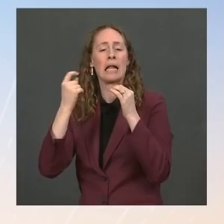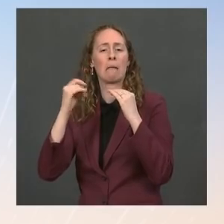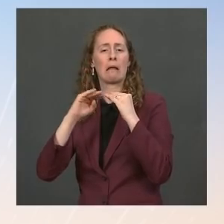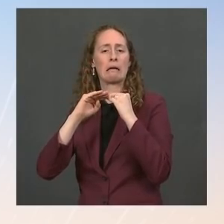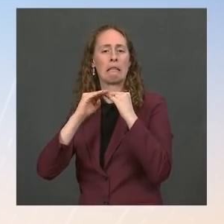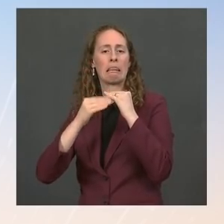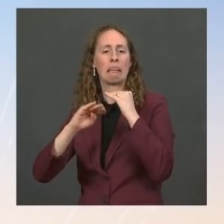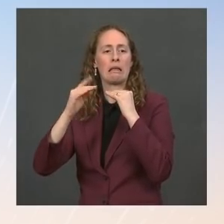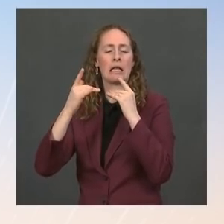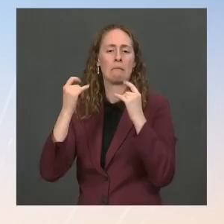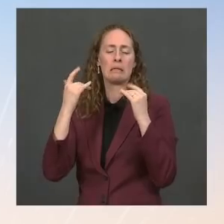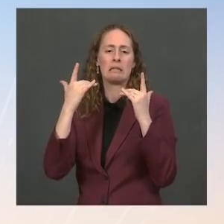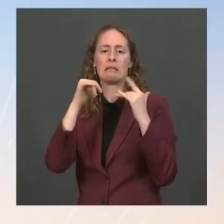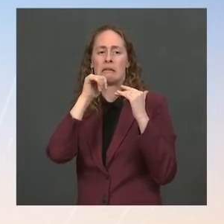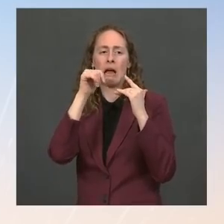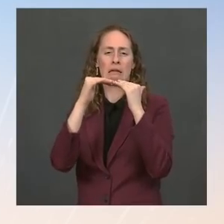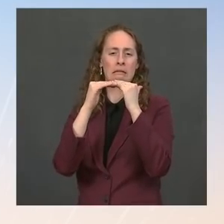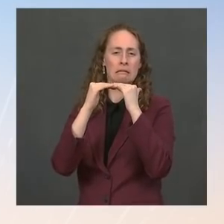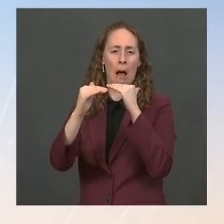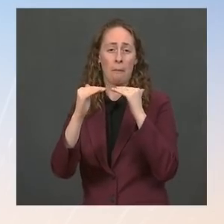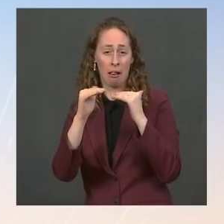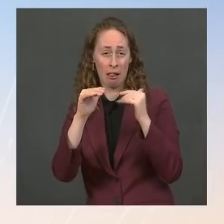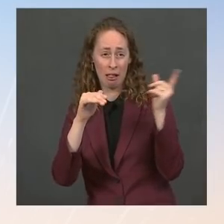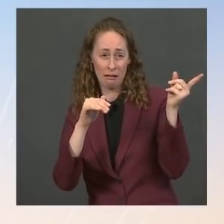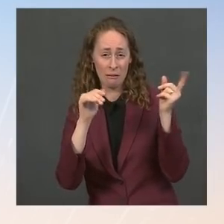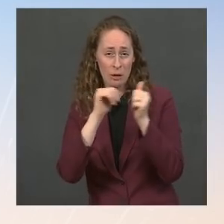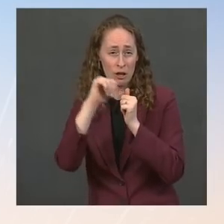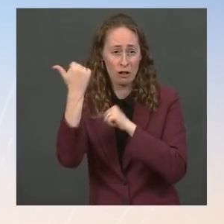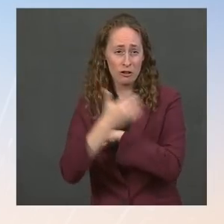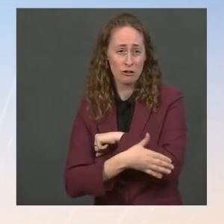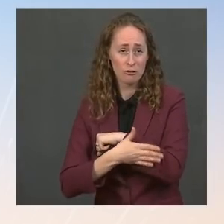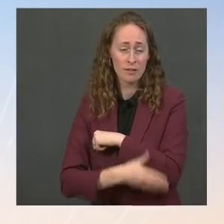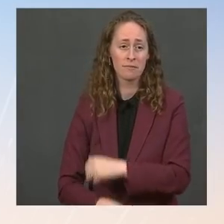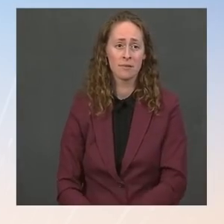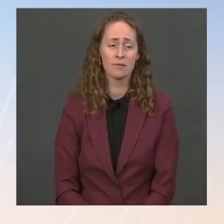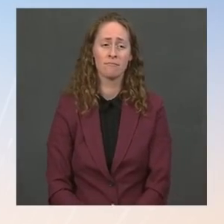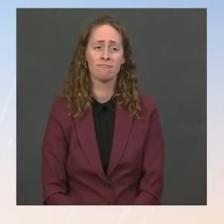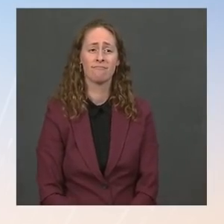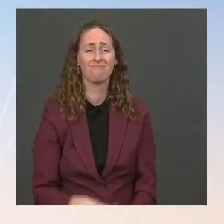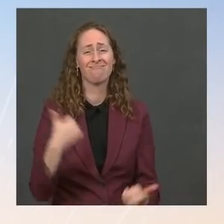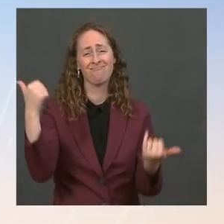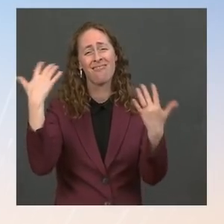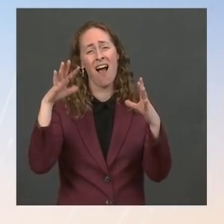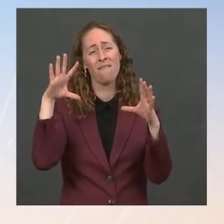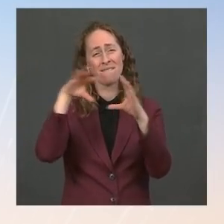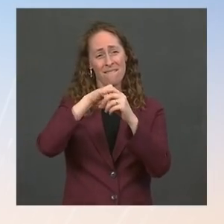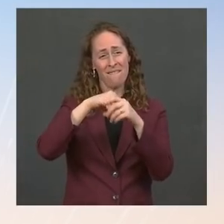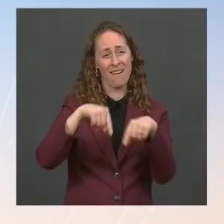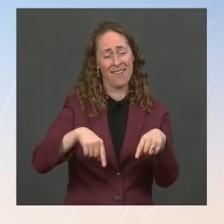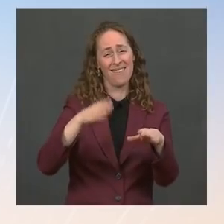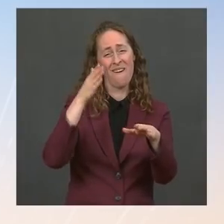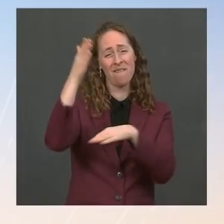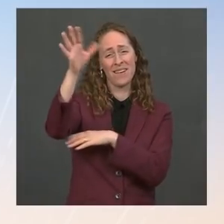Ms Psaki: Look, I think the President's view, having been on the world scene for 50 years, is that you always have to work on your relationships,